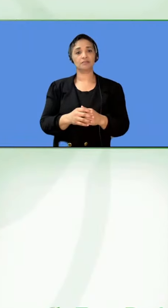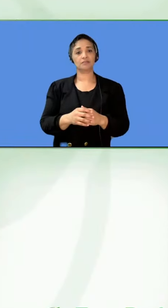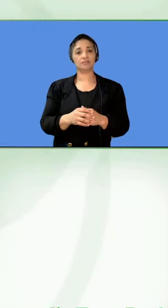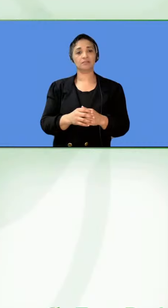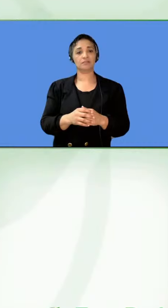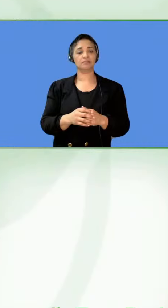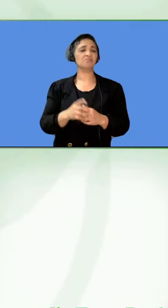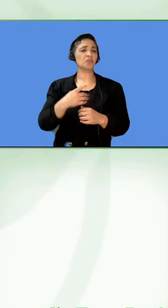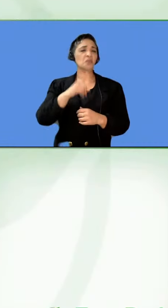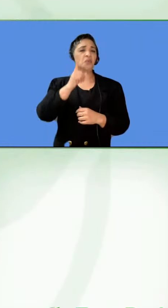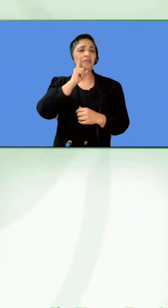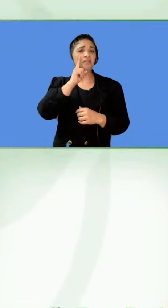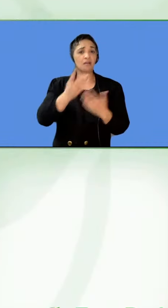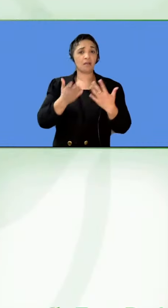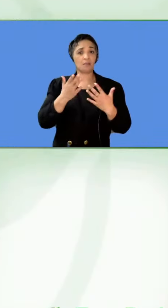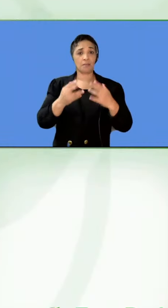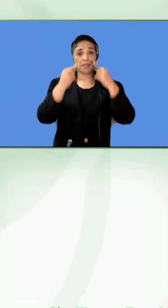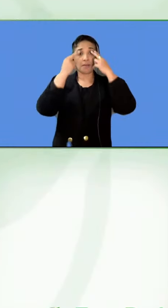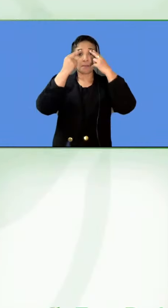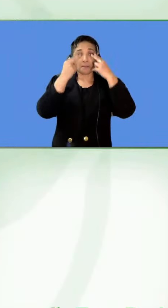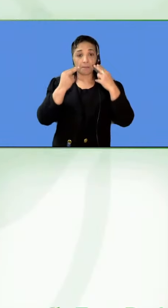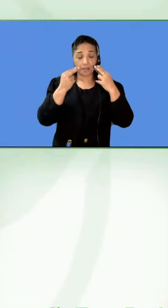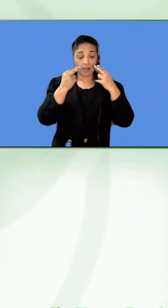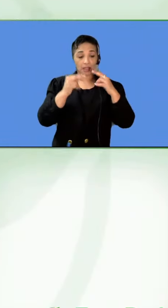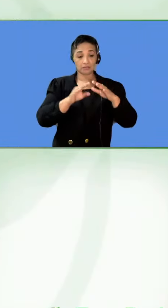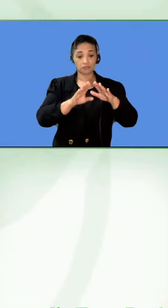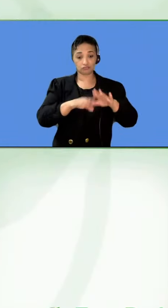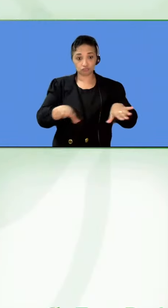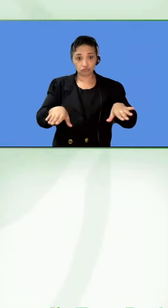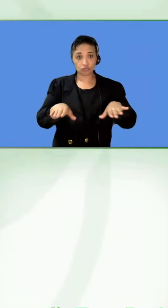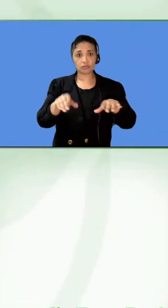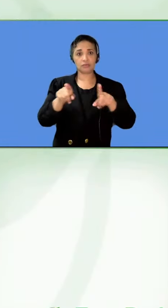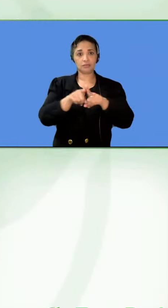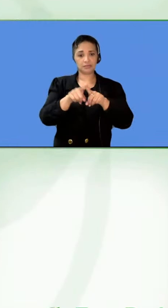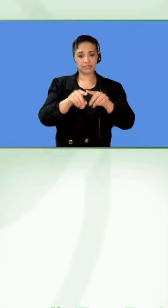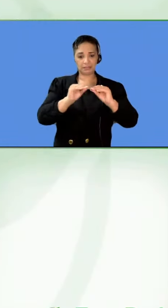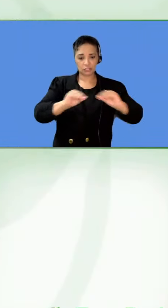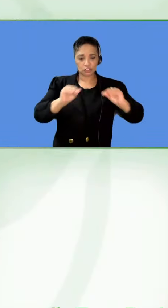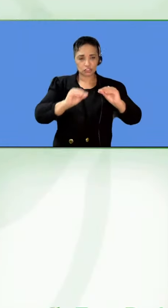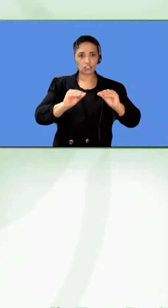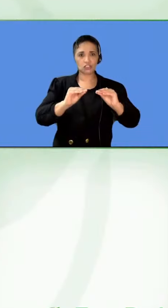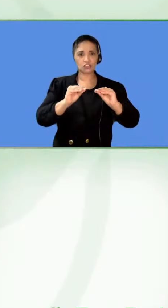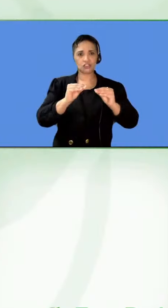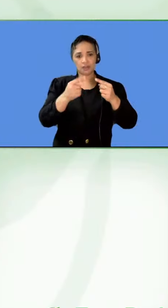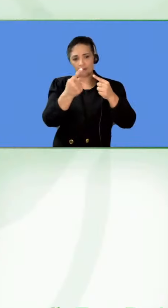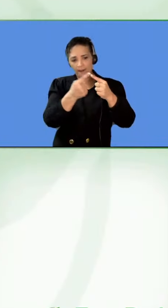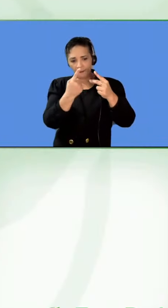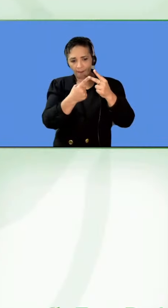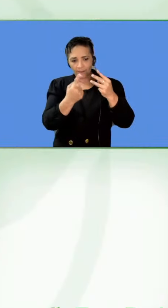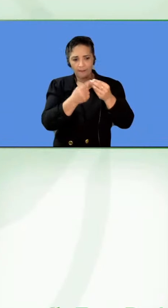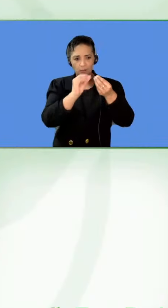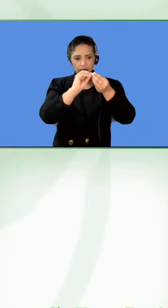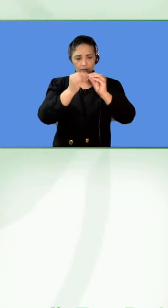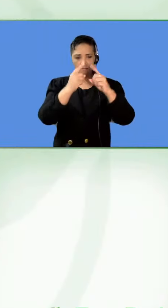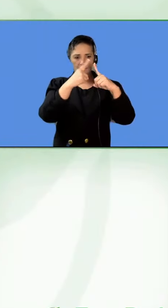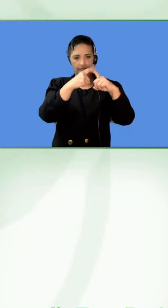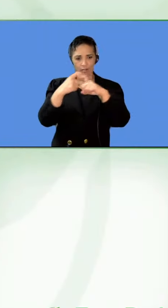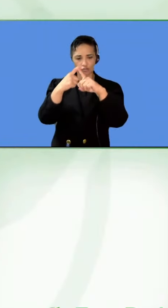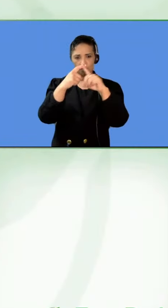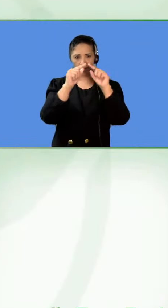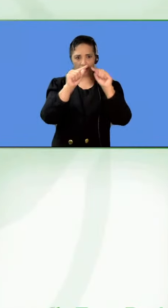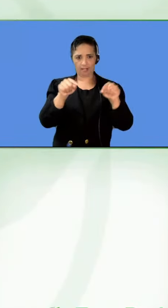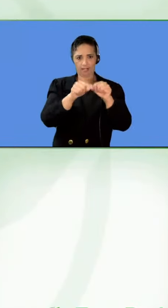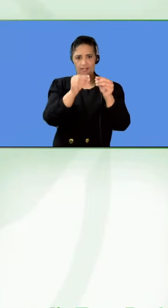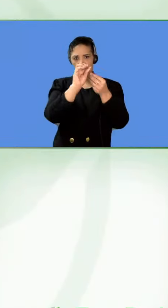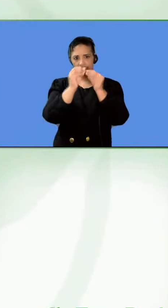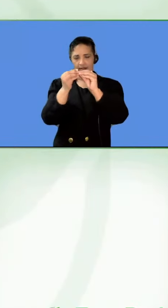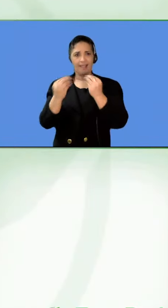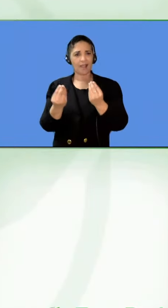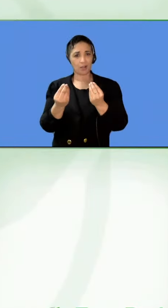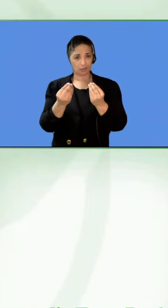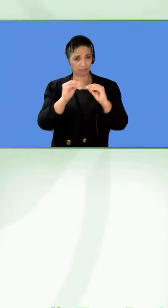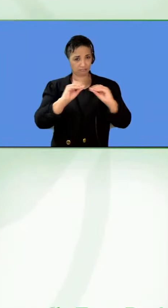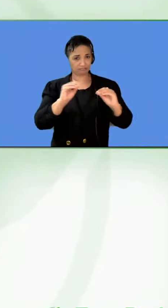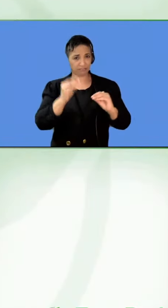for the needs of a person, blind persons using Braille?